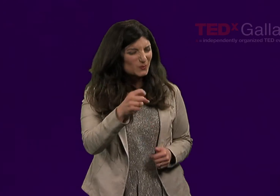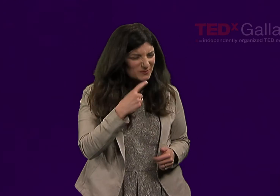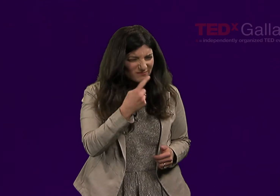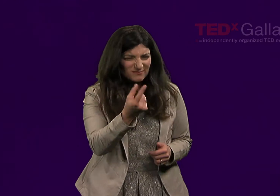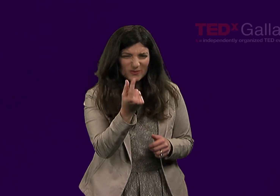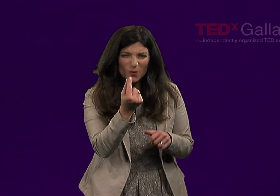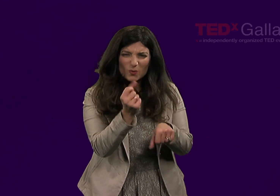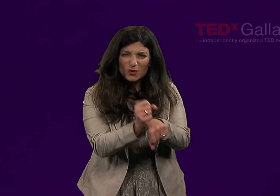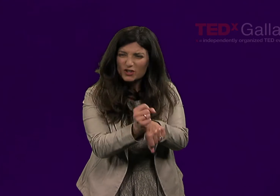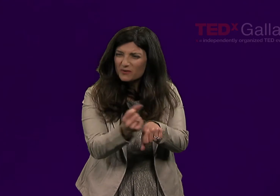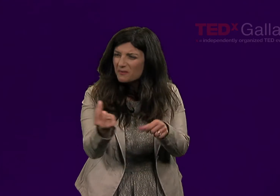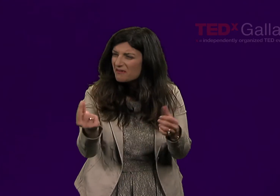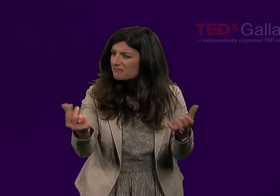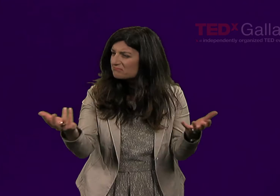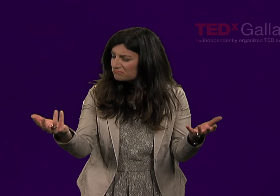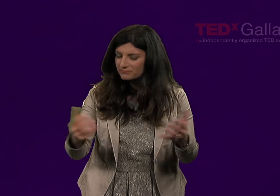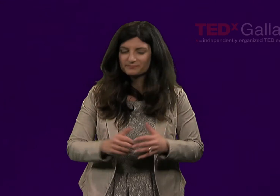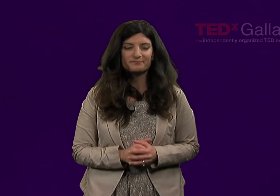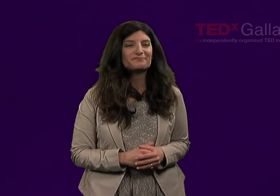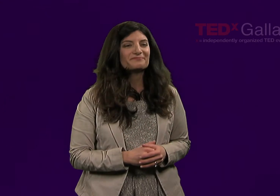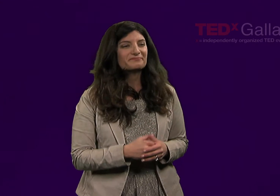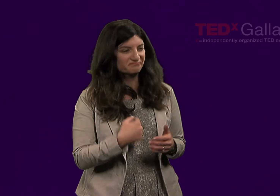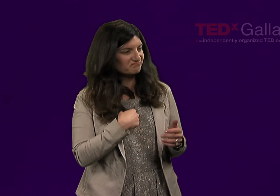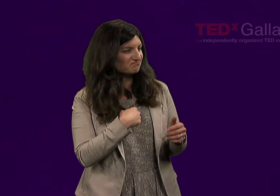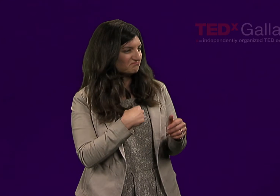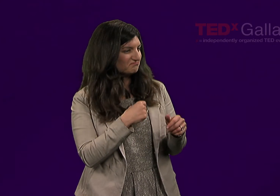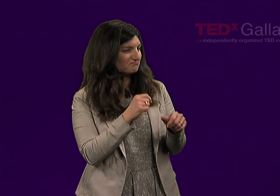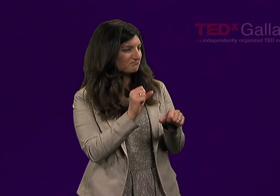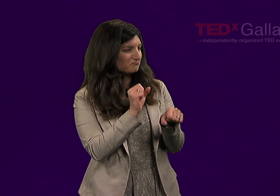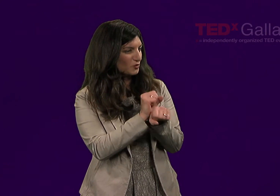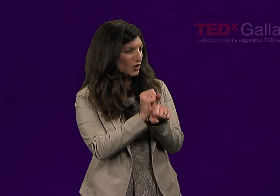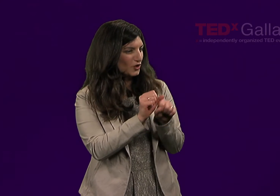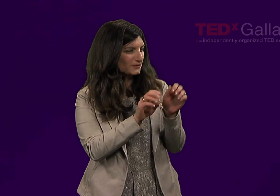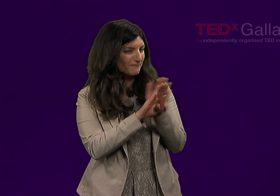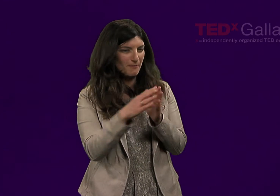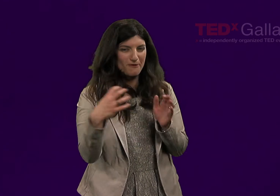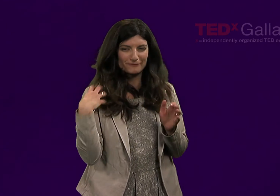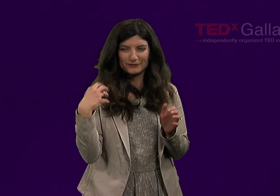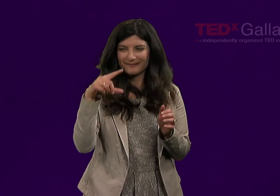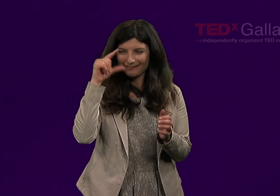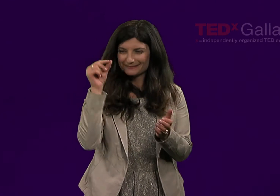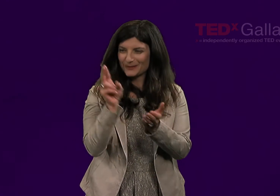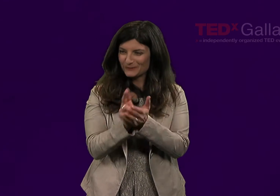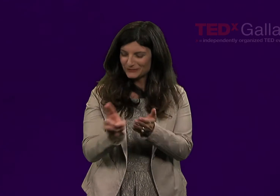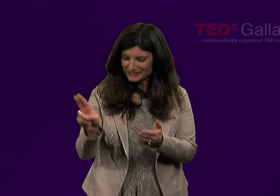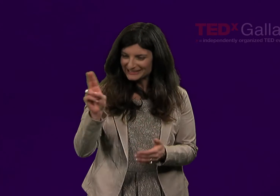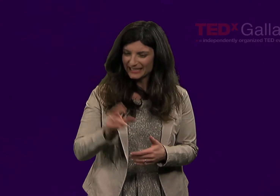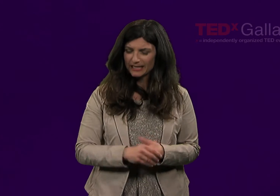and this person asked me what I do for a living. And when I said that I work as a development officer at Gallaudet University,